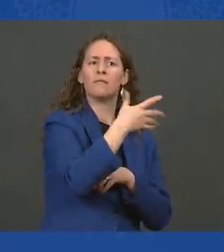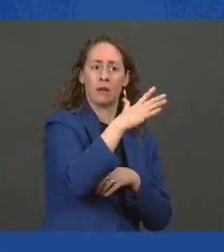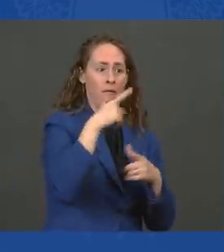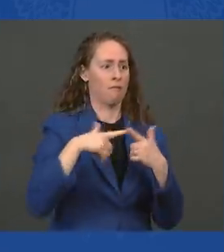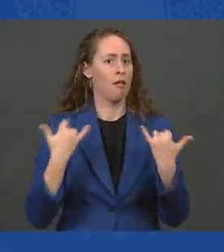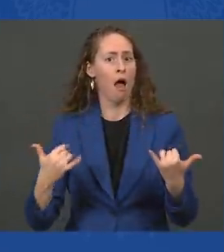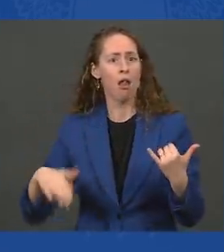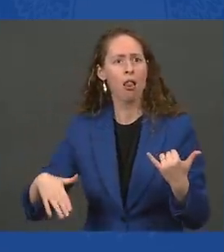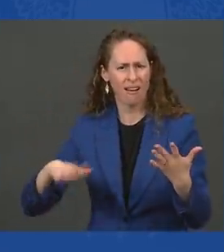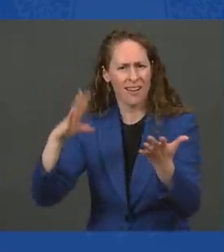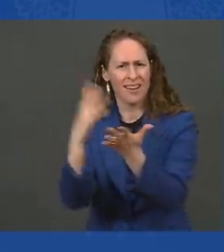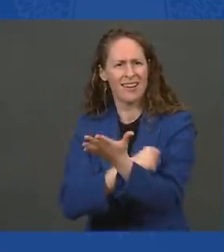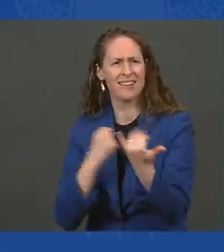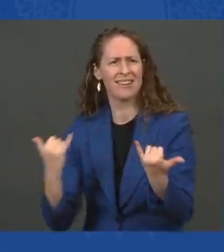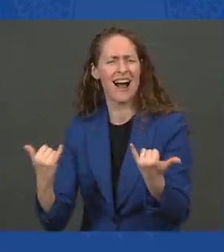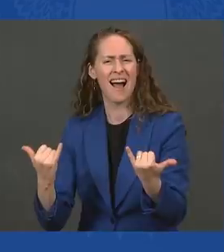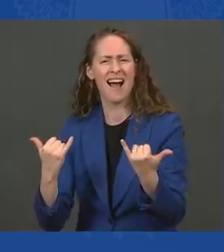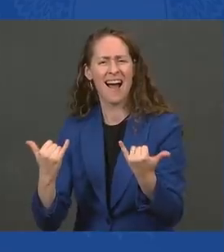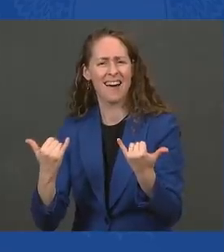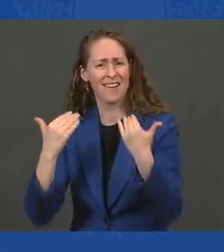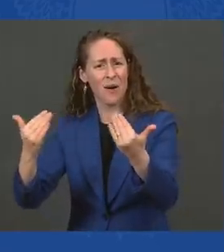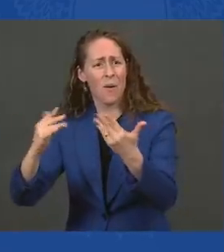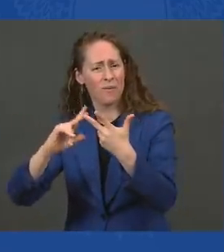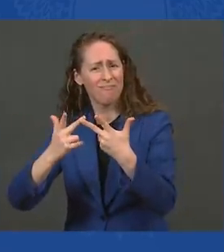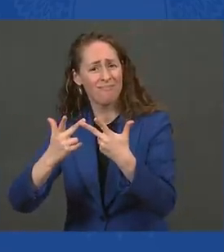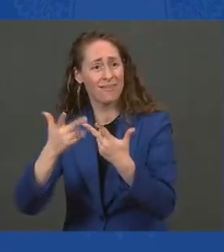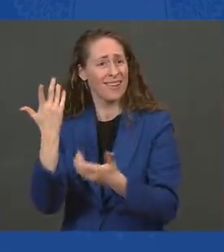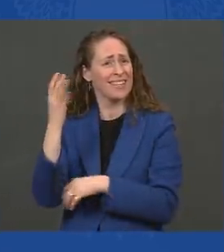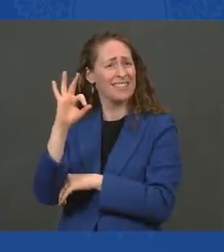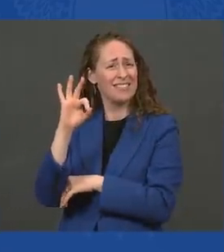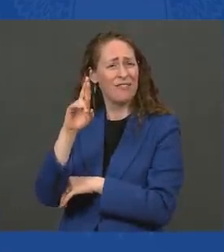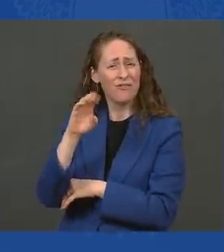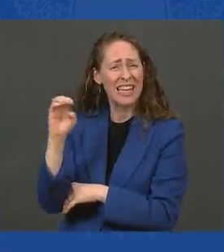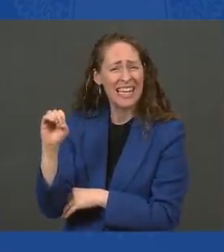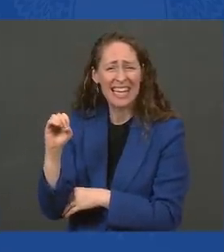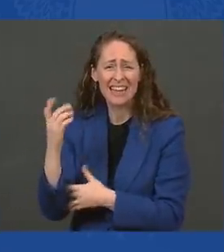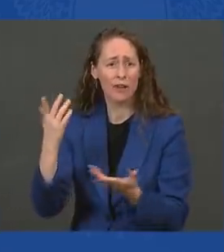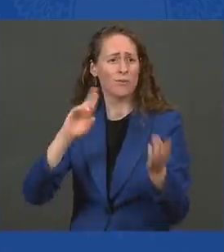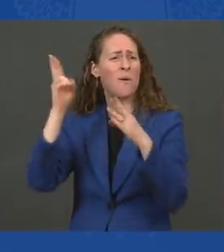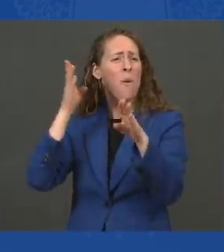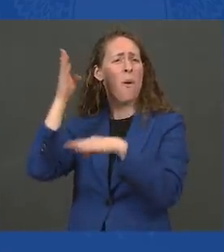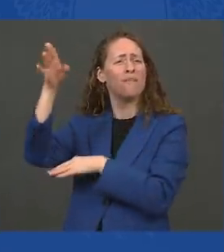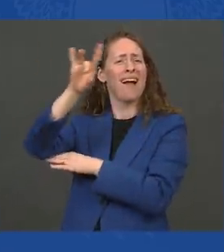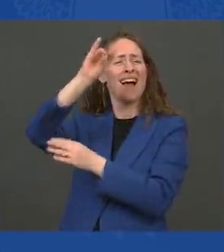at 80,000 locations coast to coast. A fully vaccinated boosted person